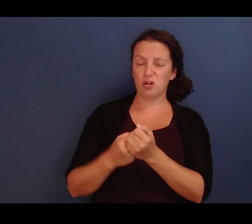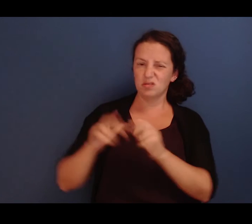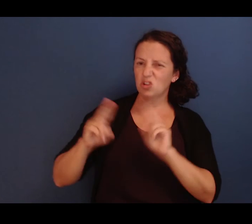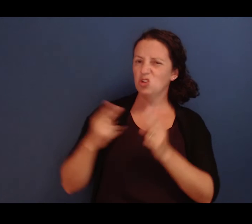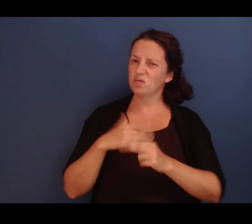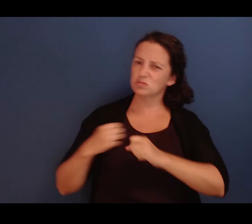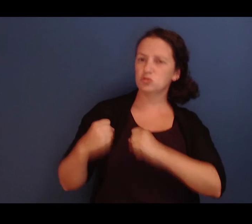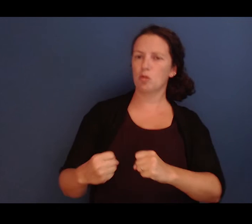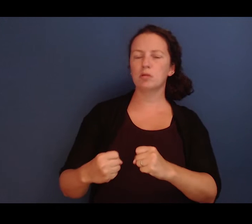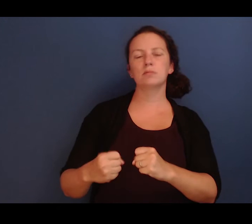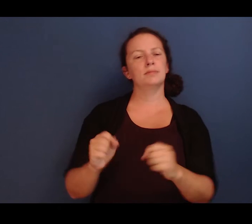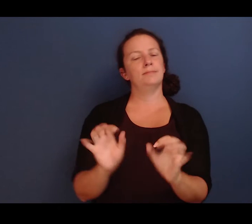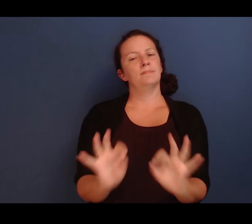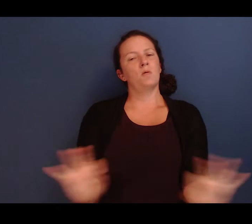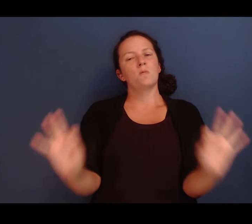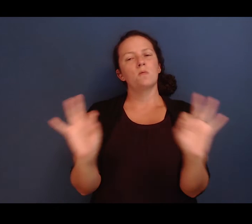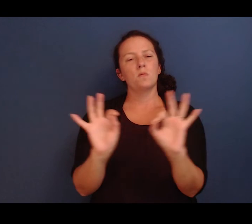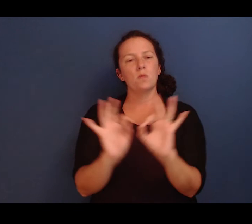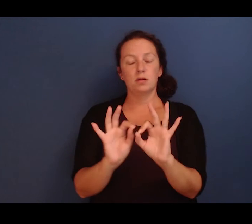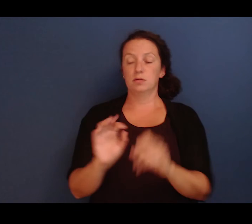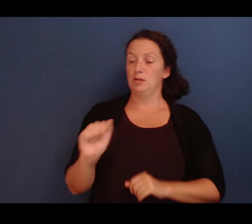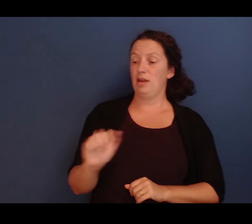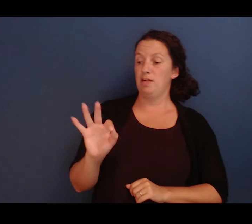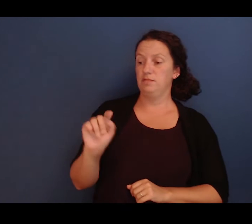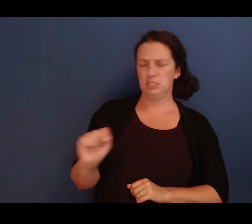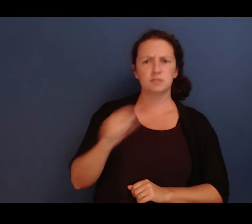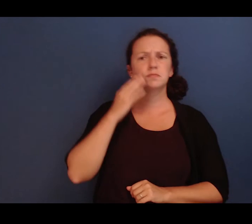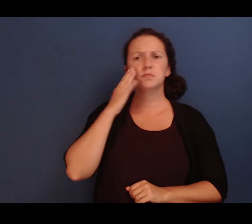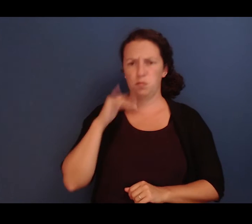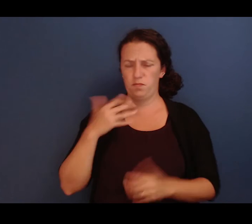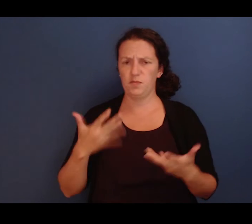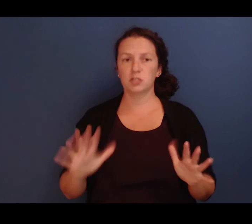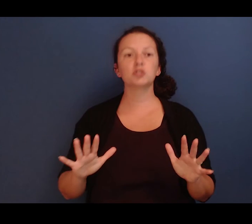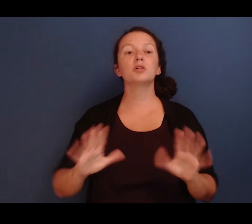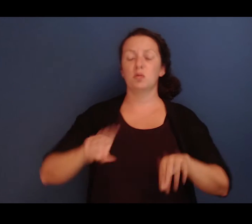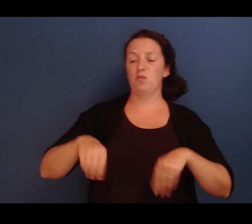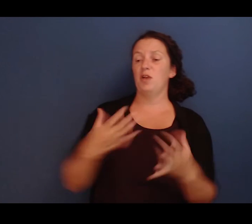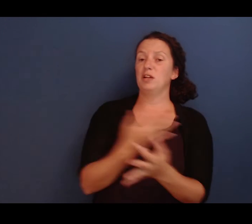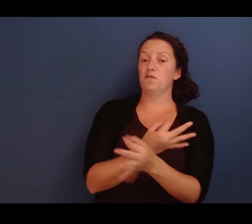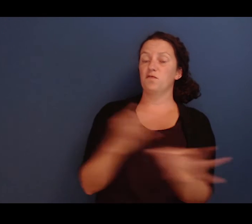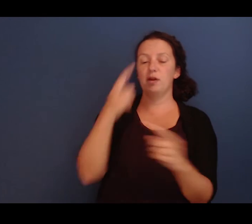important than ever. AFT recognizes this and has provided a free trauma counseling benefit